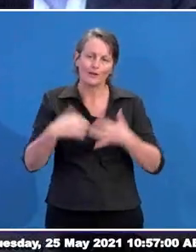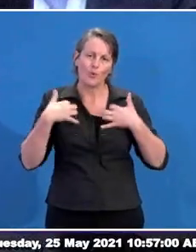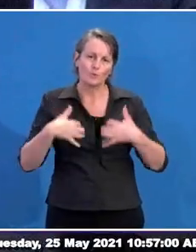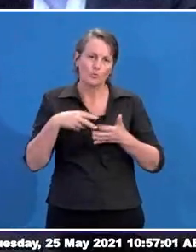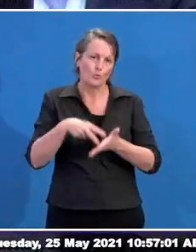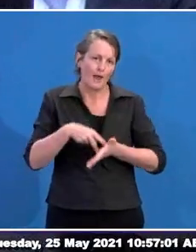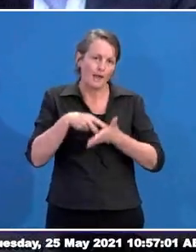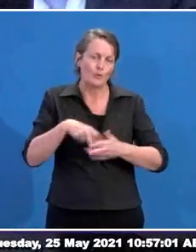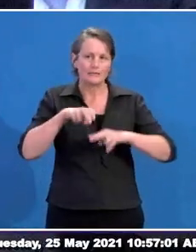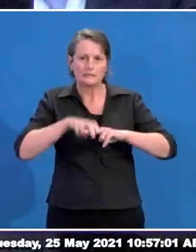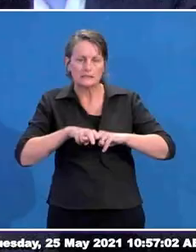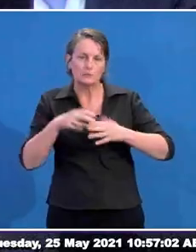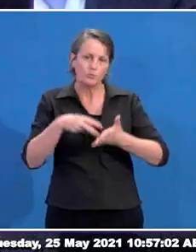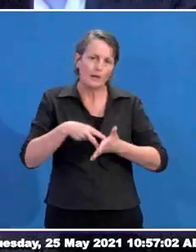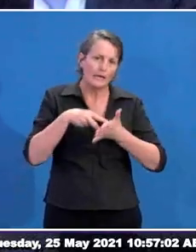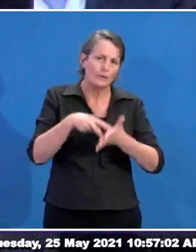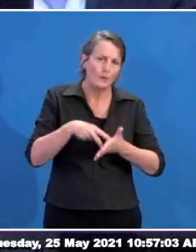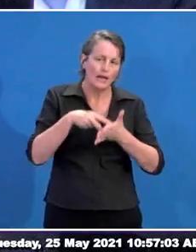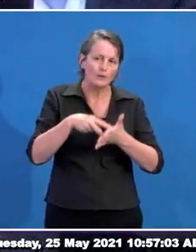particularly if you don't meet emergency criteria.